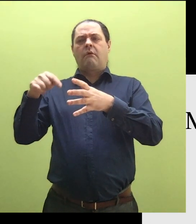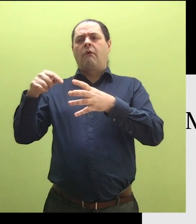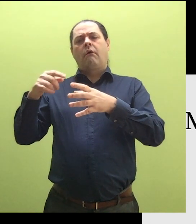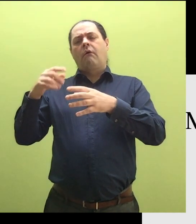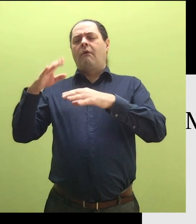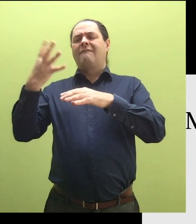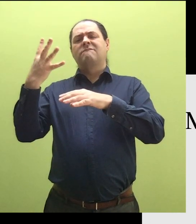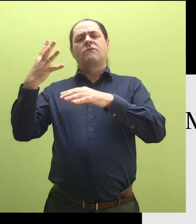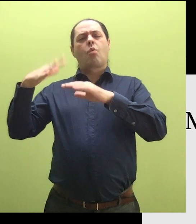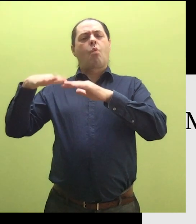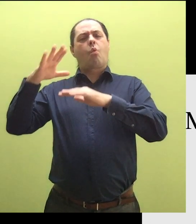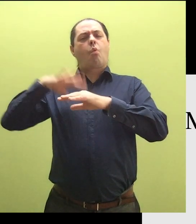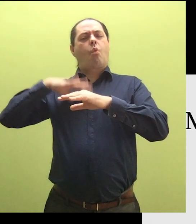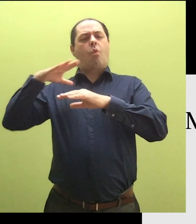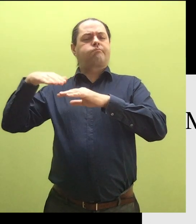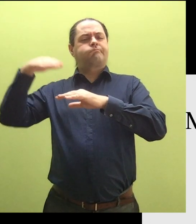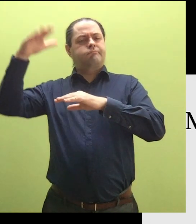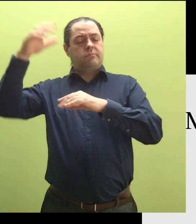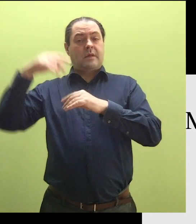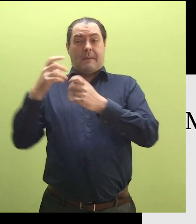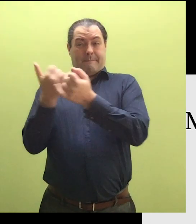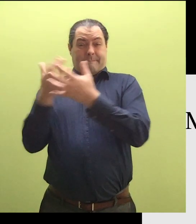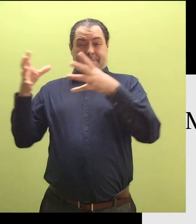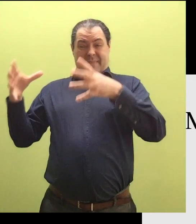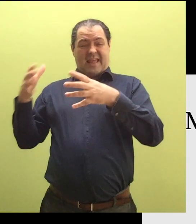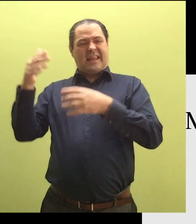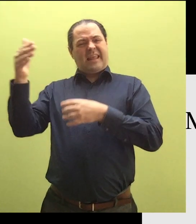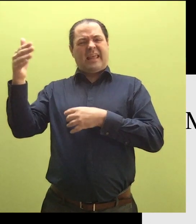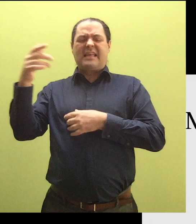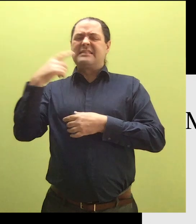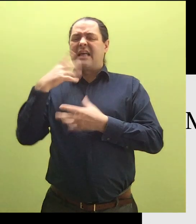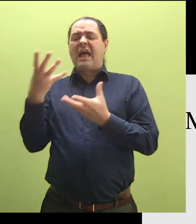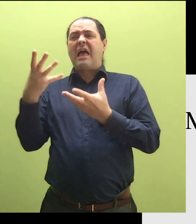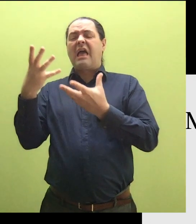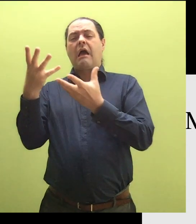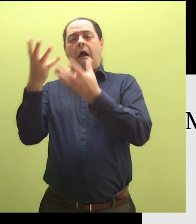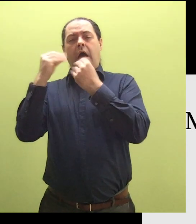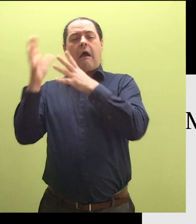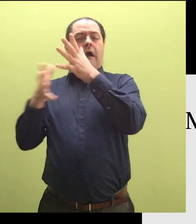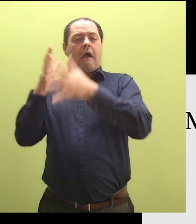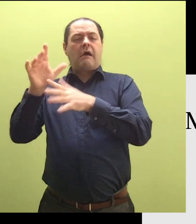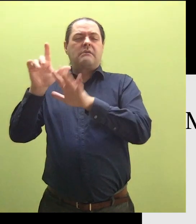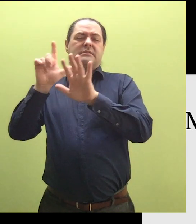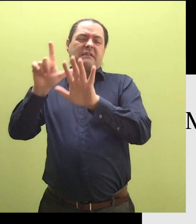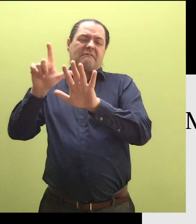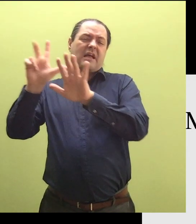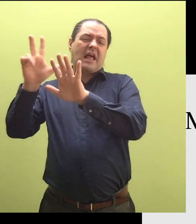after the age of 4. Most of the late exposure group have reported getting exposed to Turkish Sign Language around the